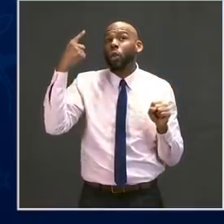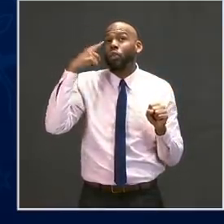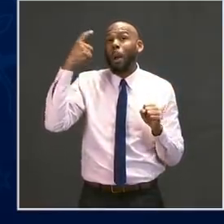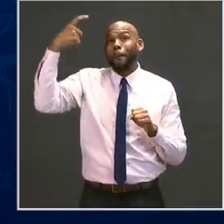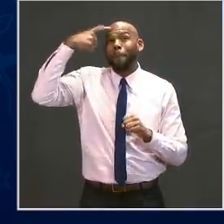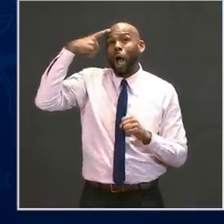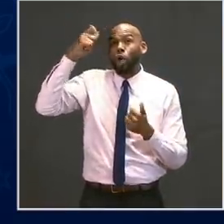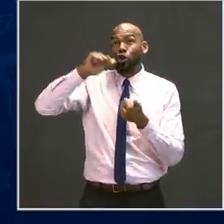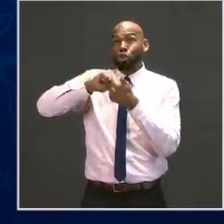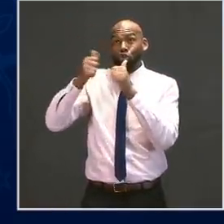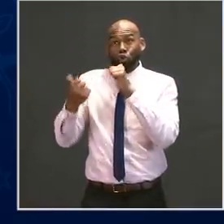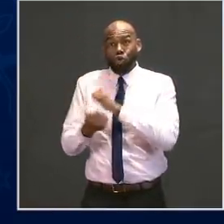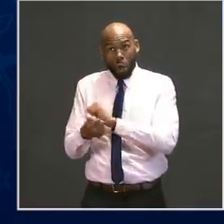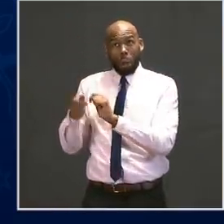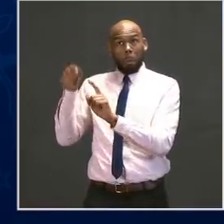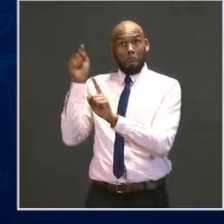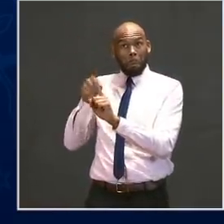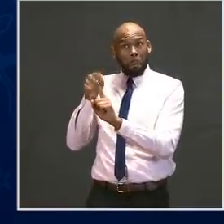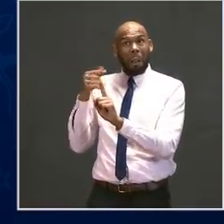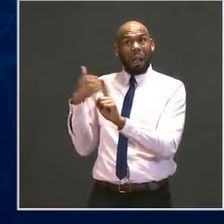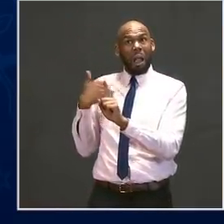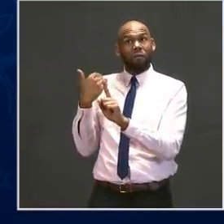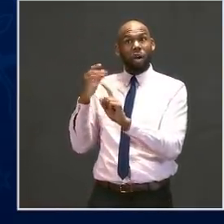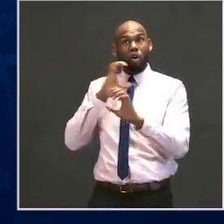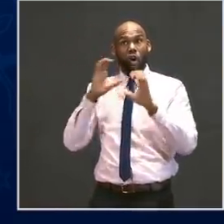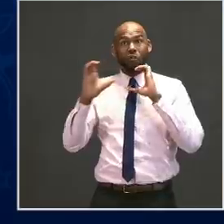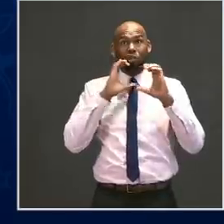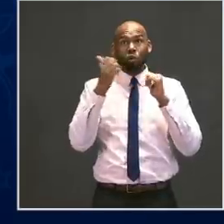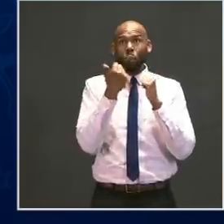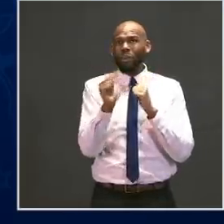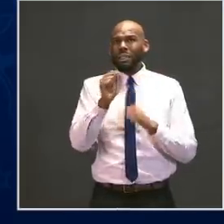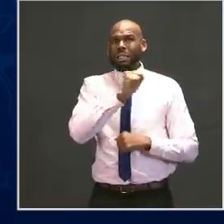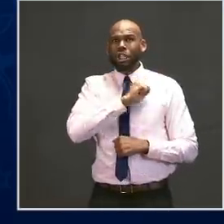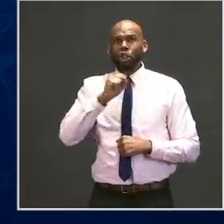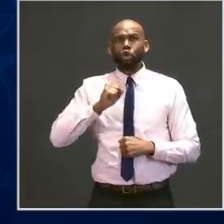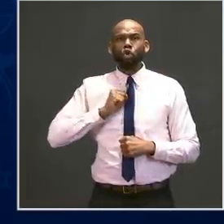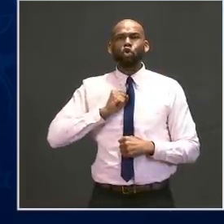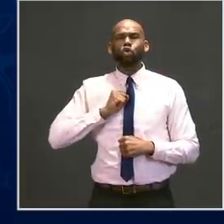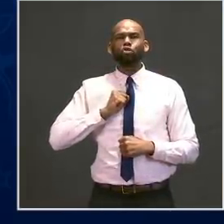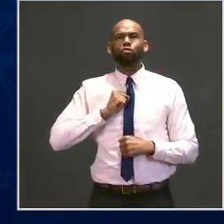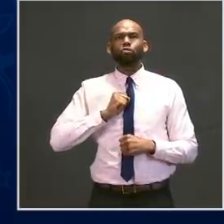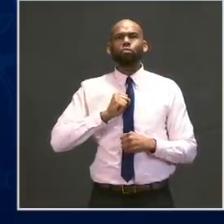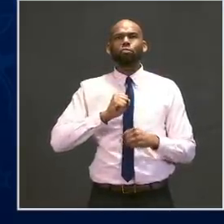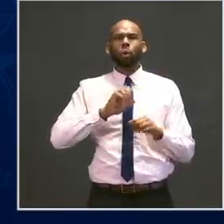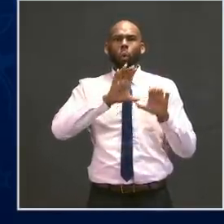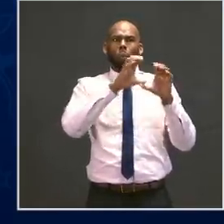has he had any conversations with senators, particularly wavering Republicans,